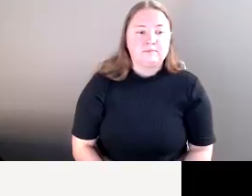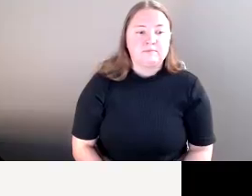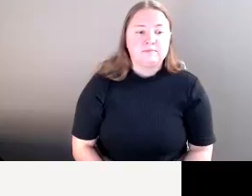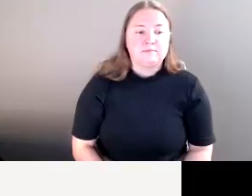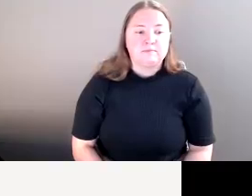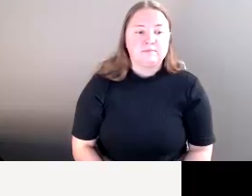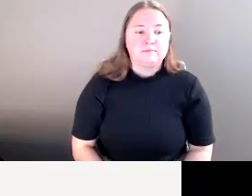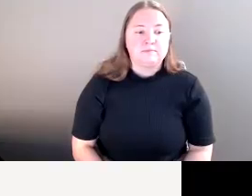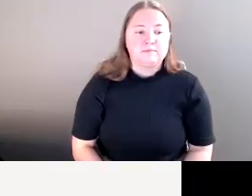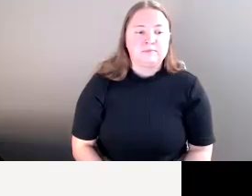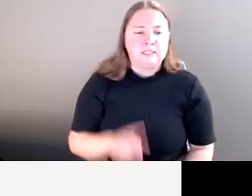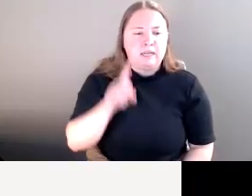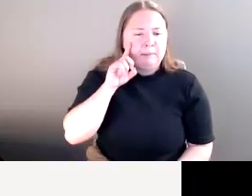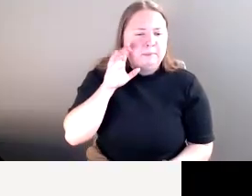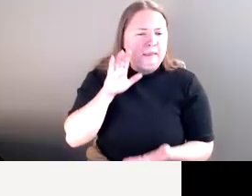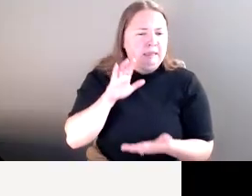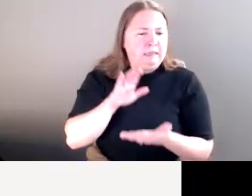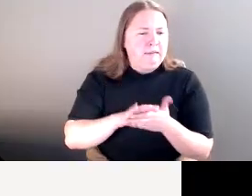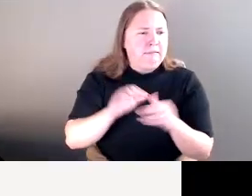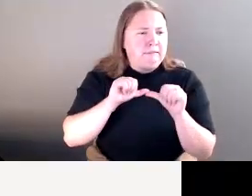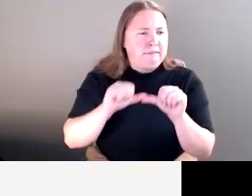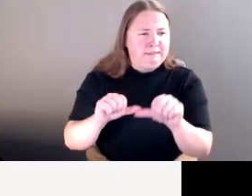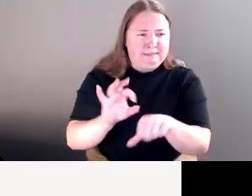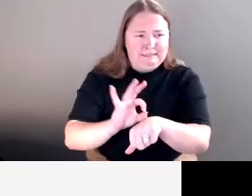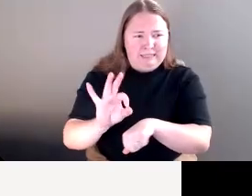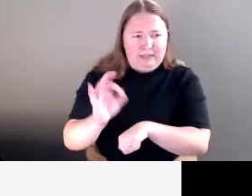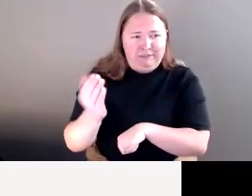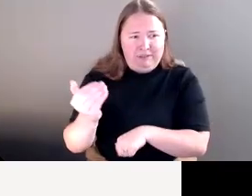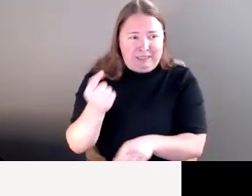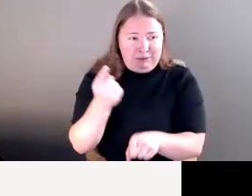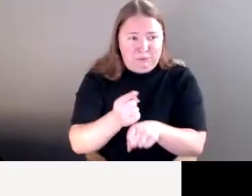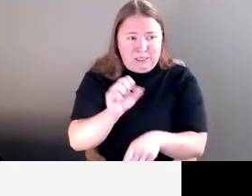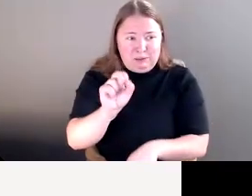I believe I only have till 9:15. Right Susi?